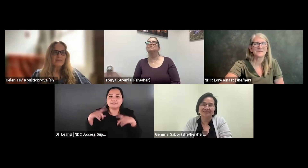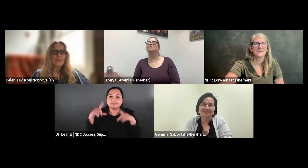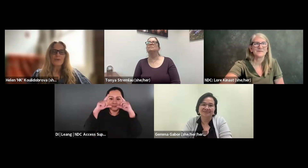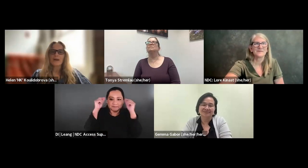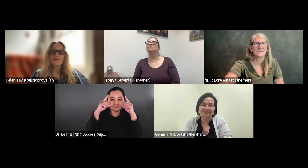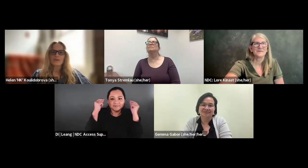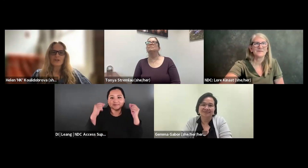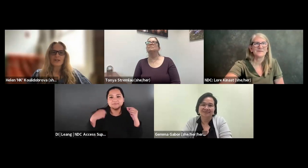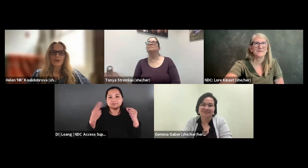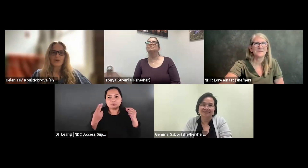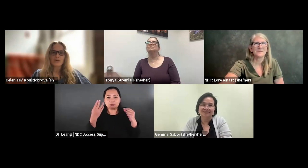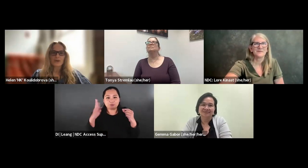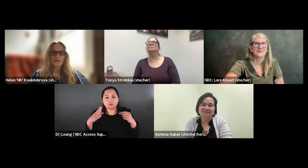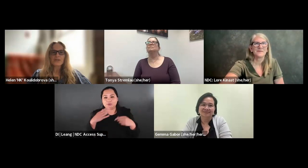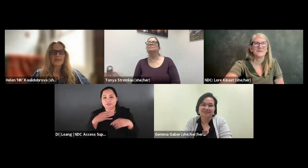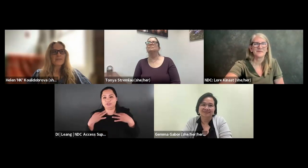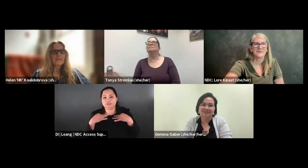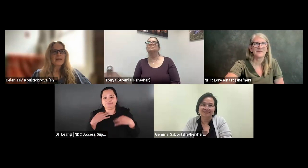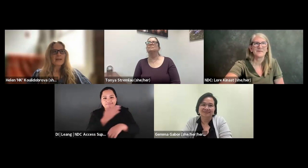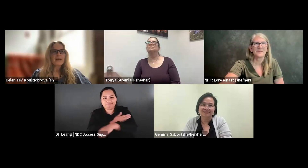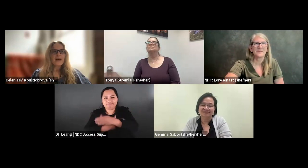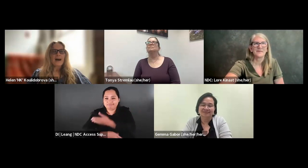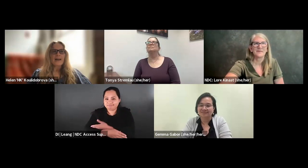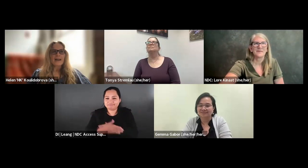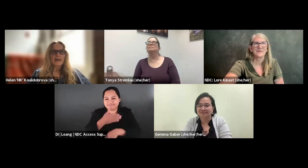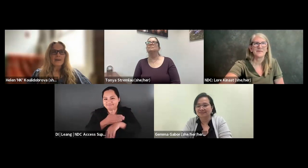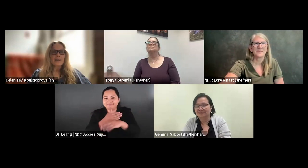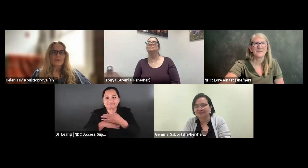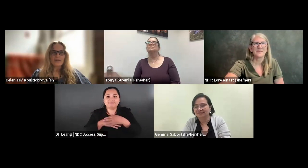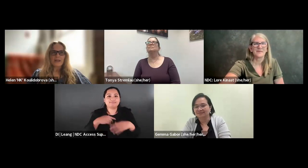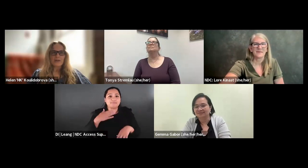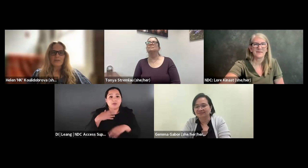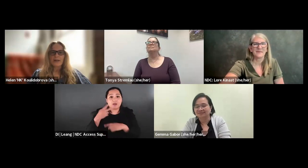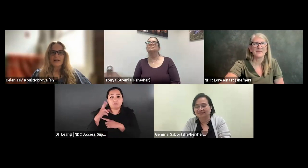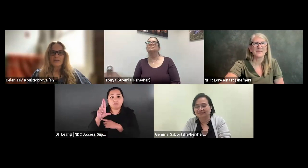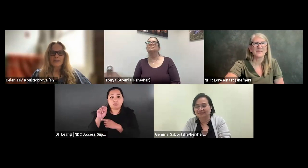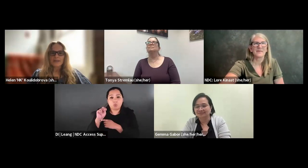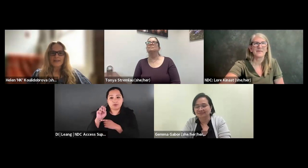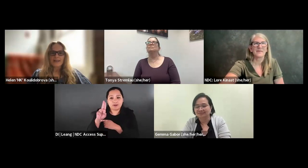My pronouns are she and her, hers. I am a coordinator of applied linguistics